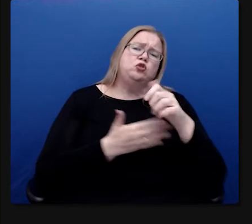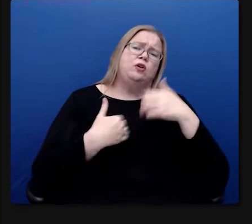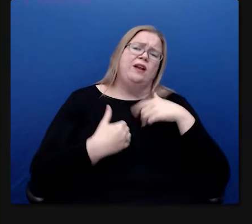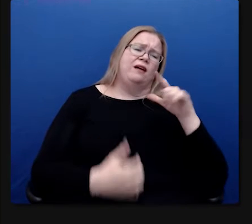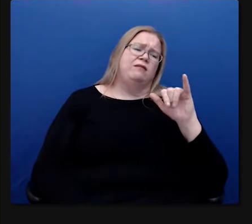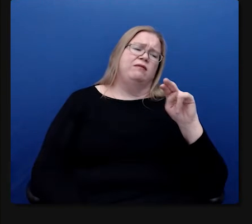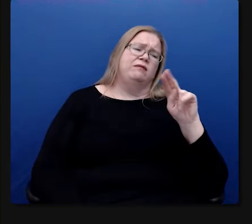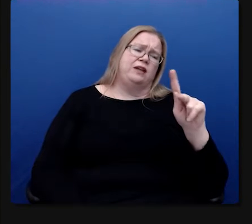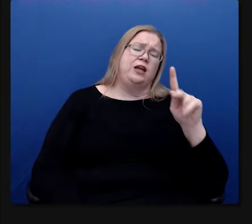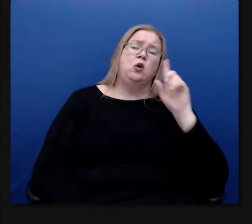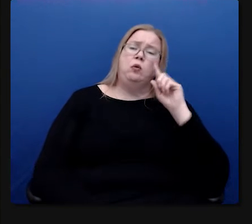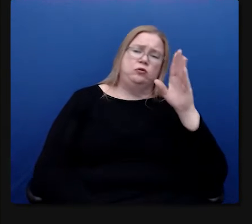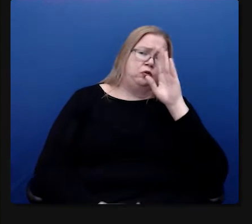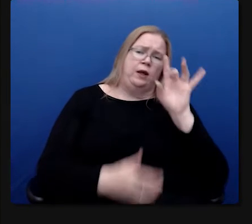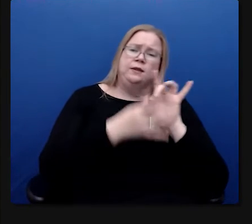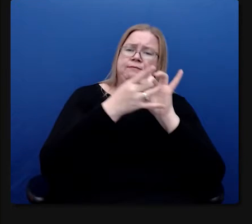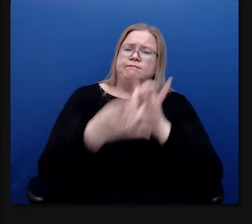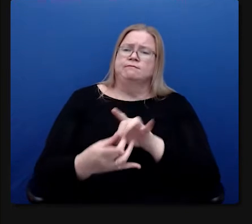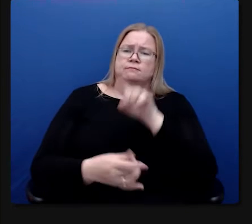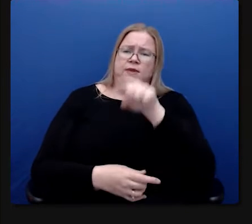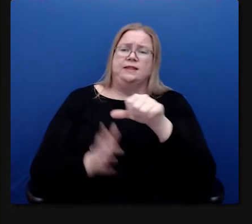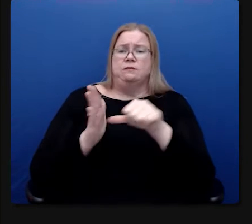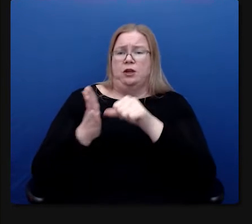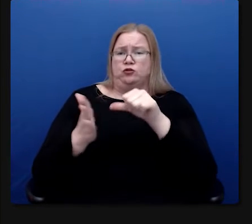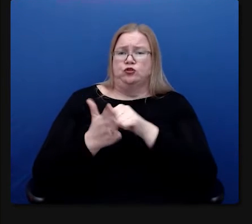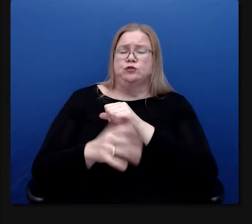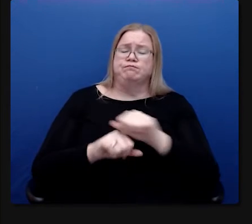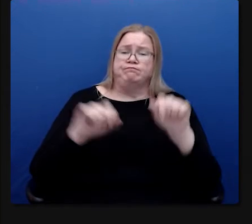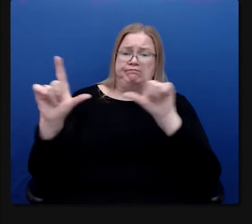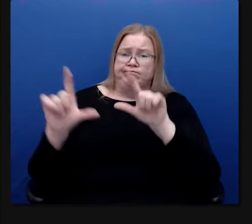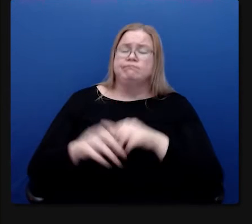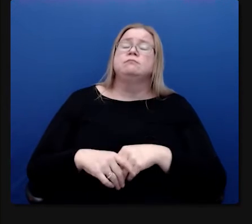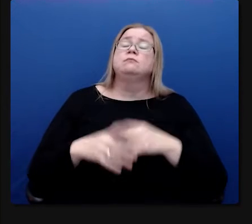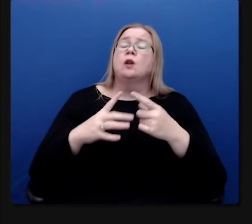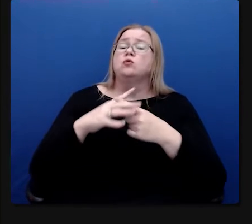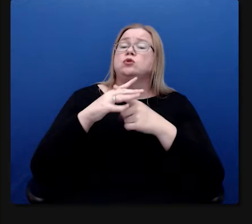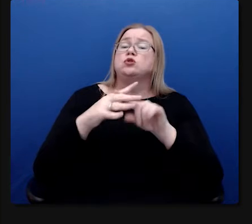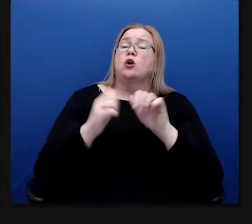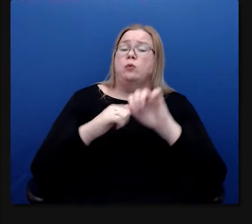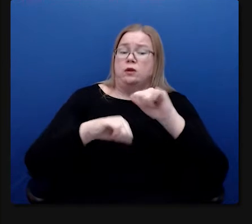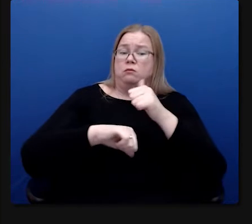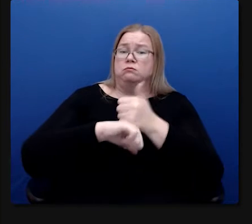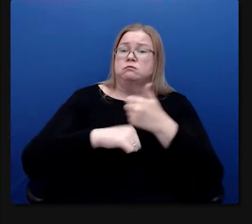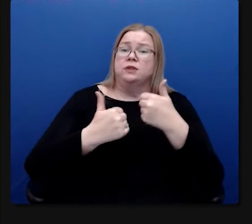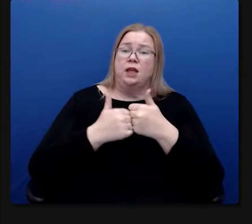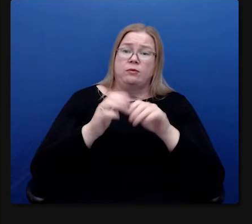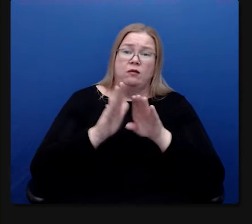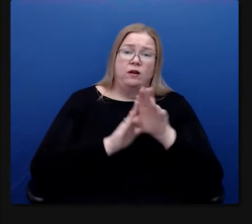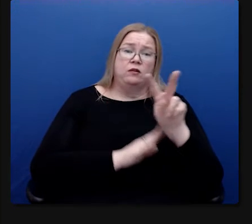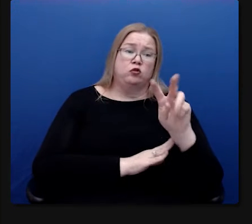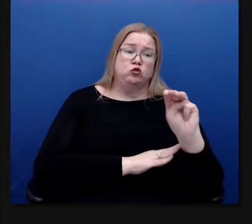that will bring you directly to this page. In order to get started with creating one of these Game Development Virtual Machines,